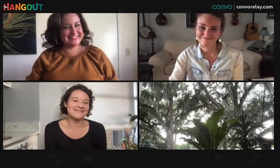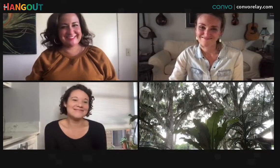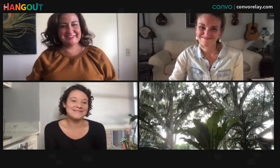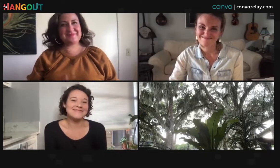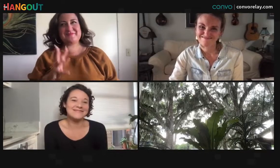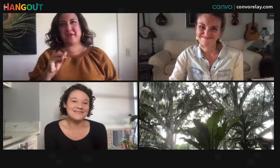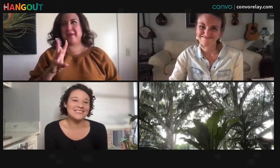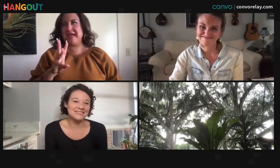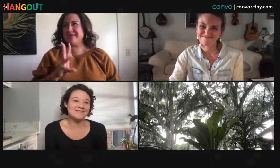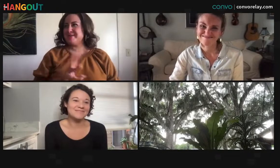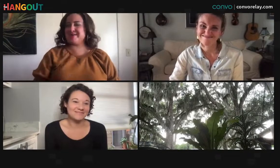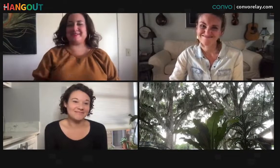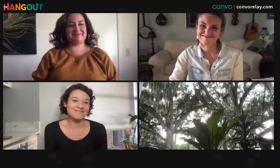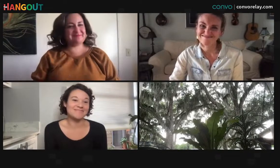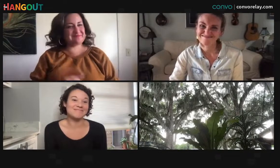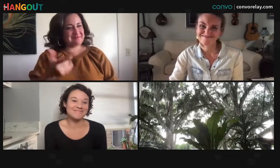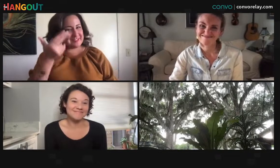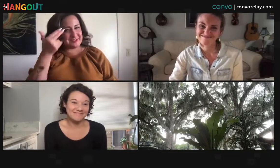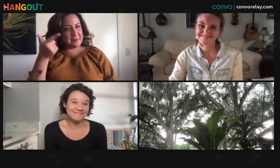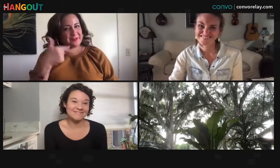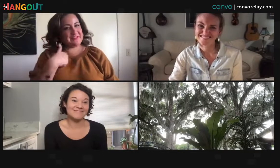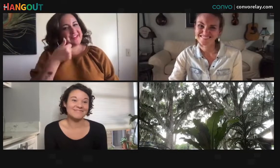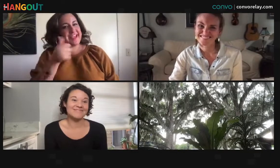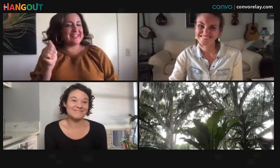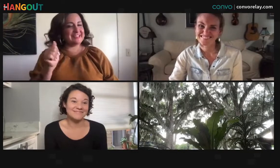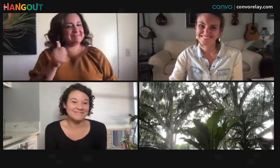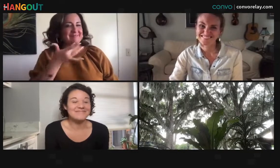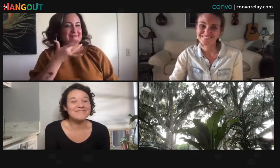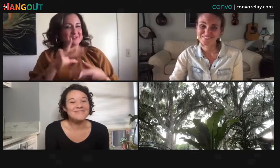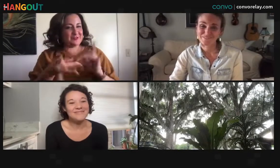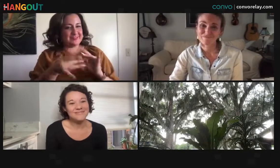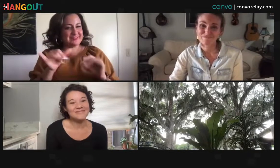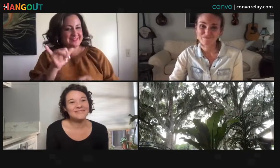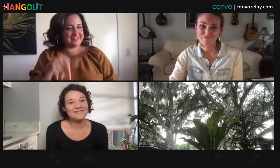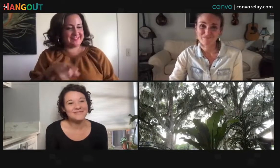that was really neat wow summer do you have any